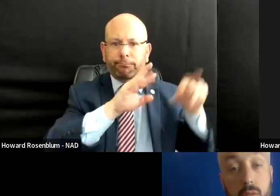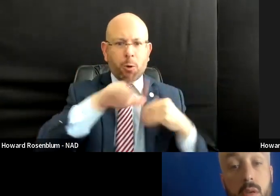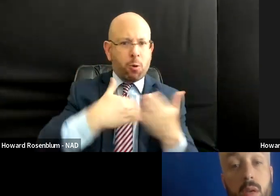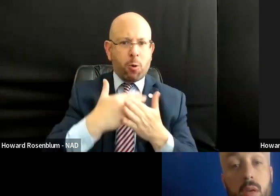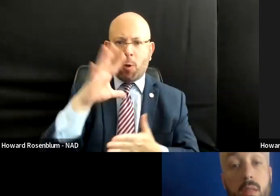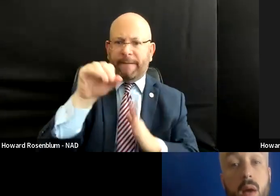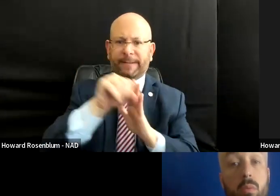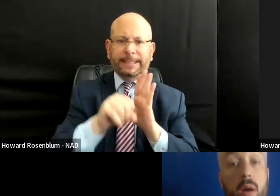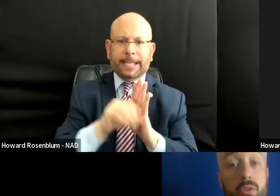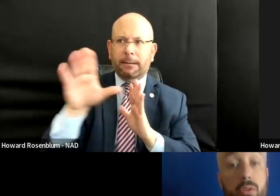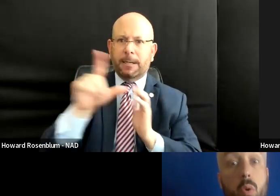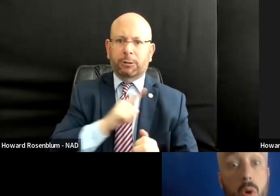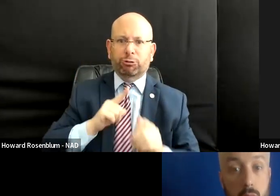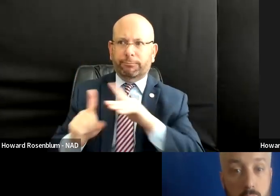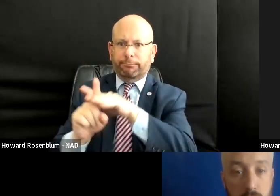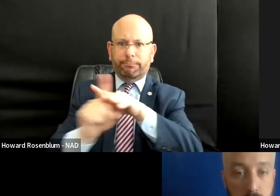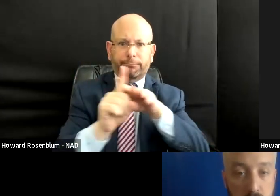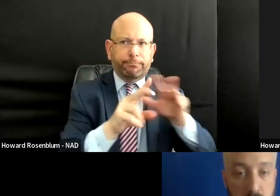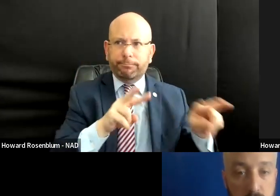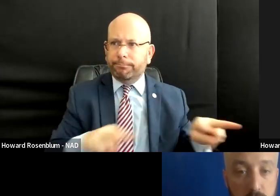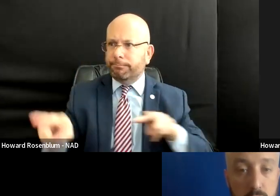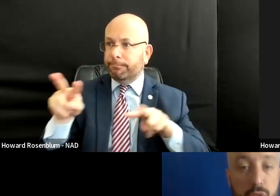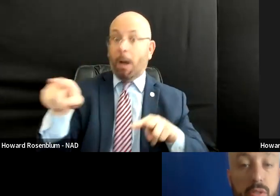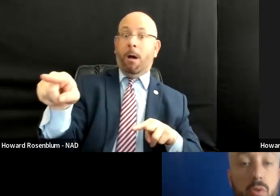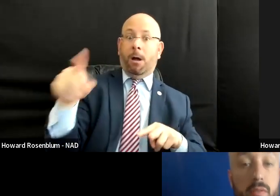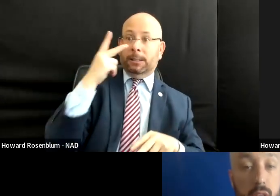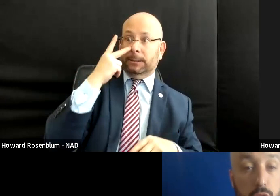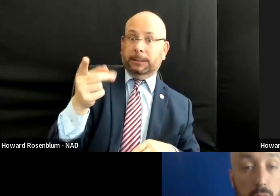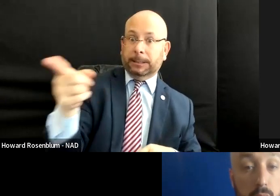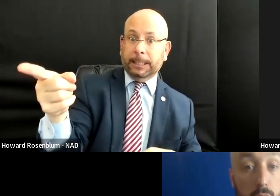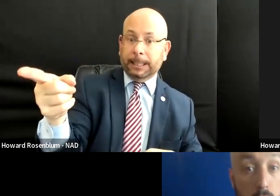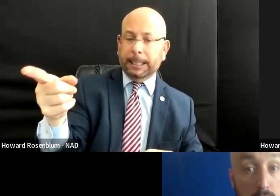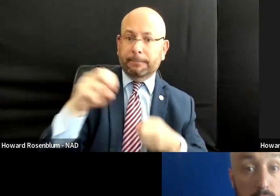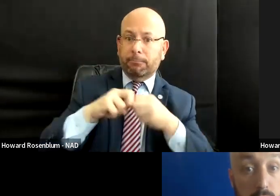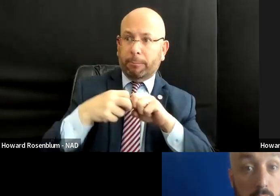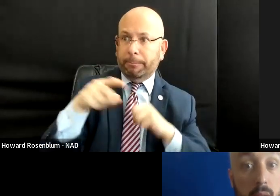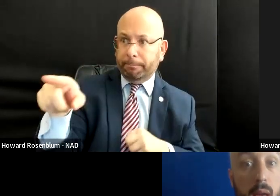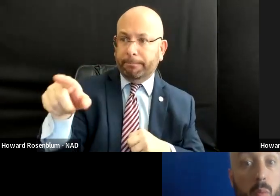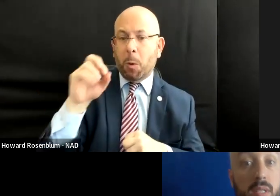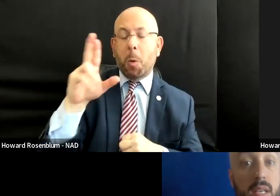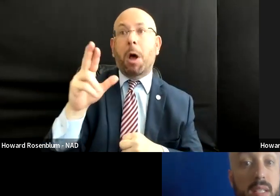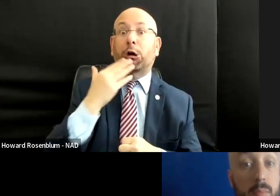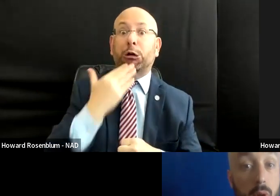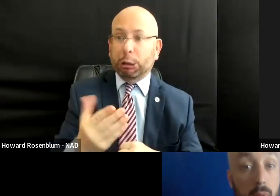the state associations don't know quite how to monitor those deliberations so they have a person that will